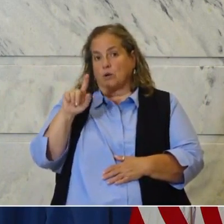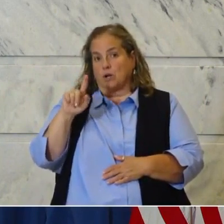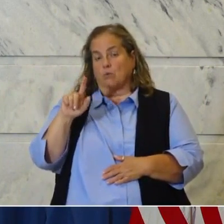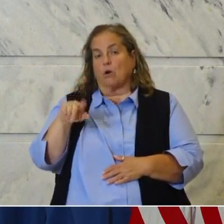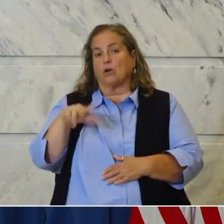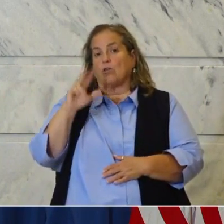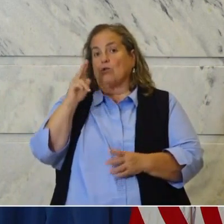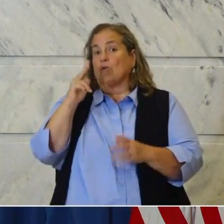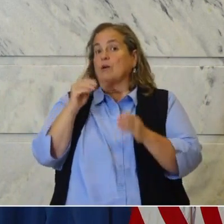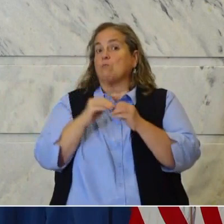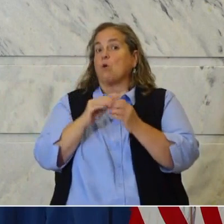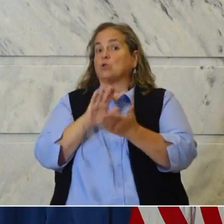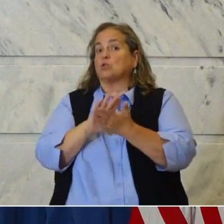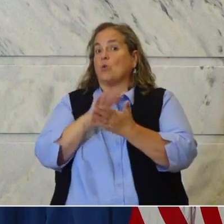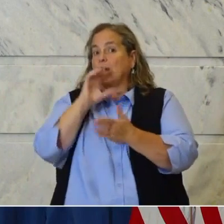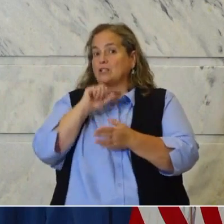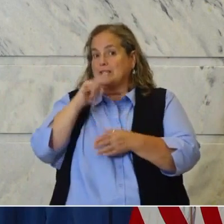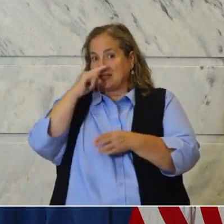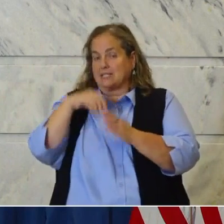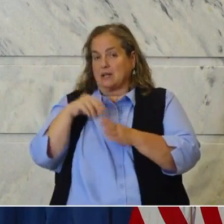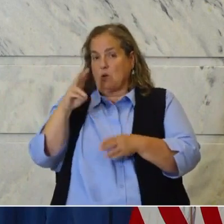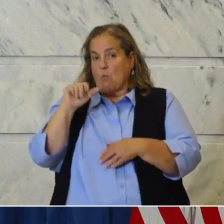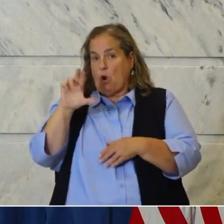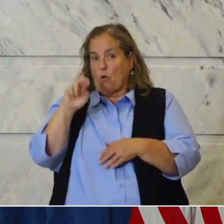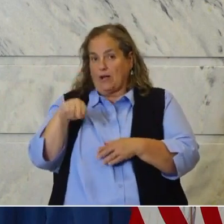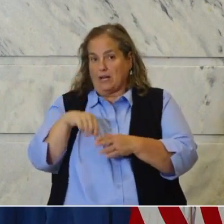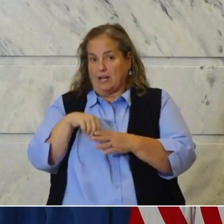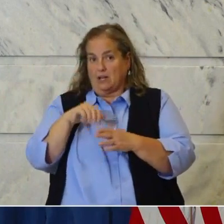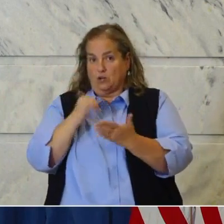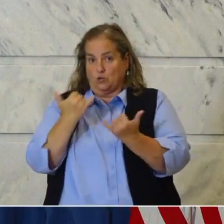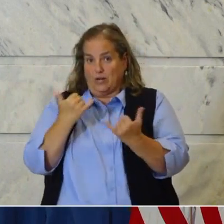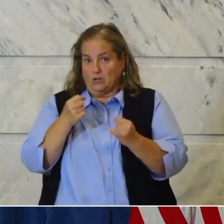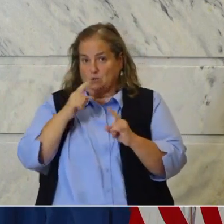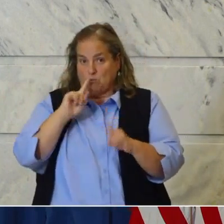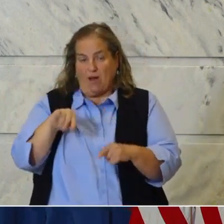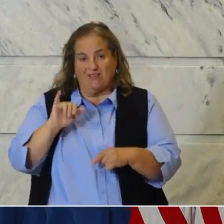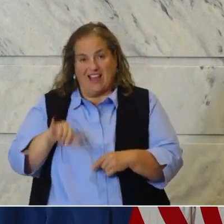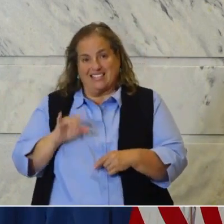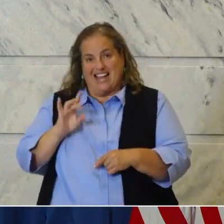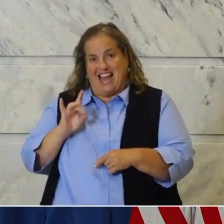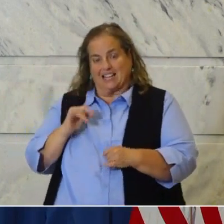age kids in Warren in today's report That's eight in the last two days, more